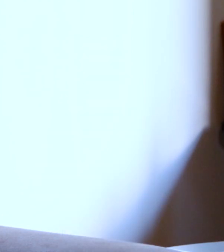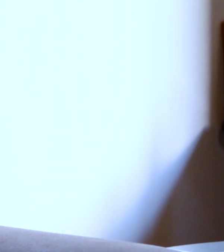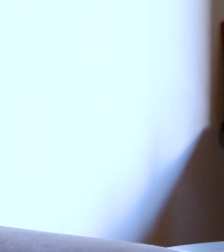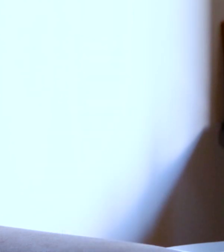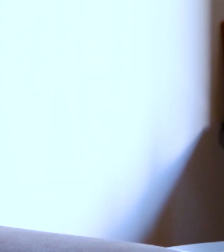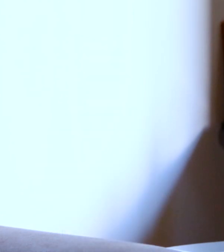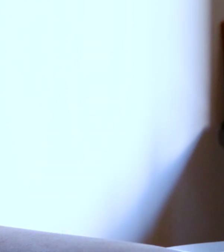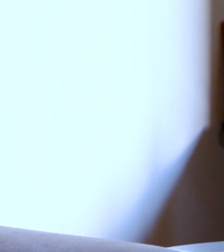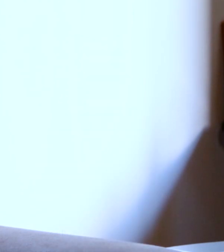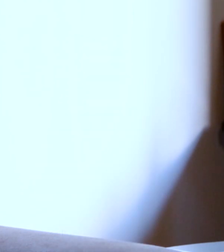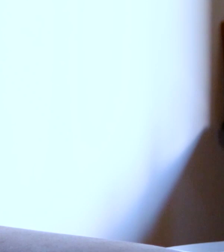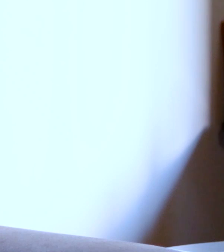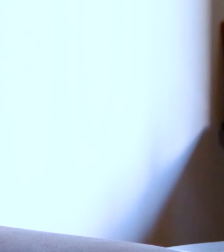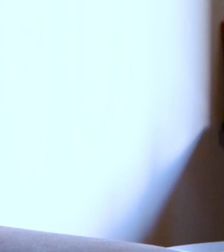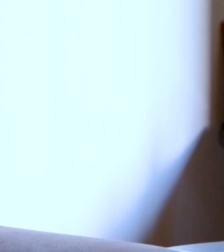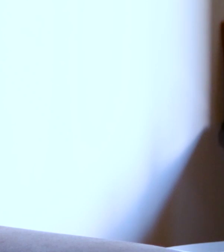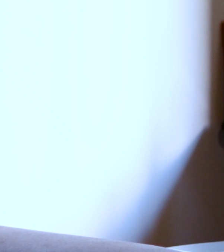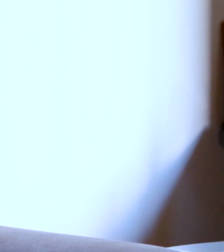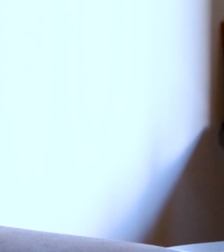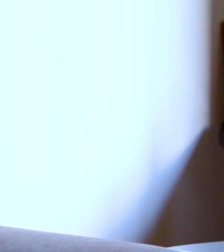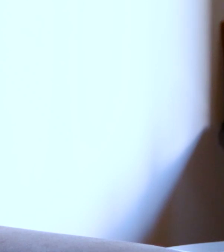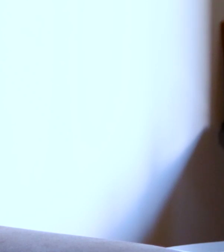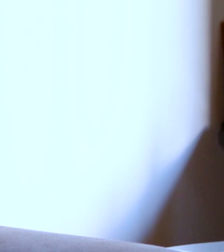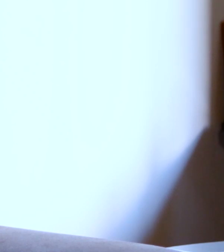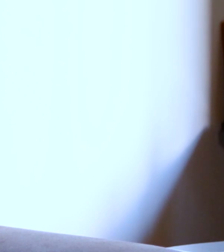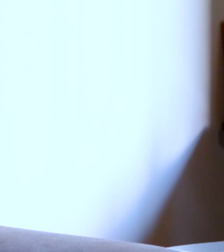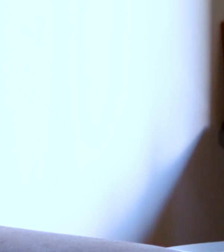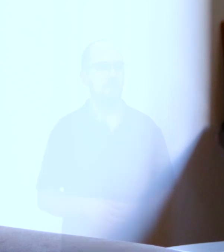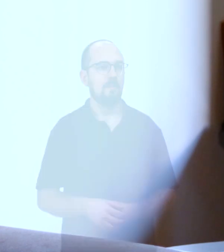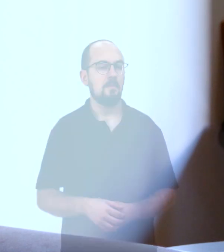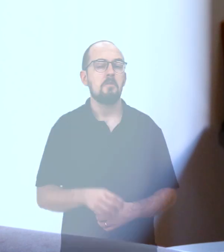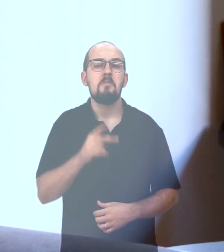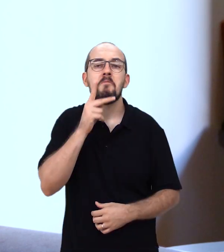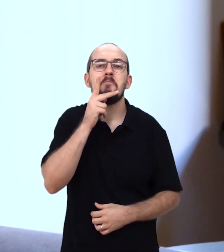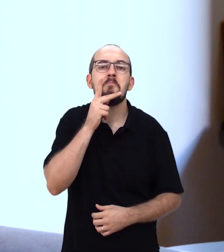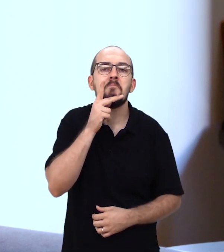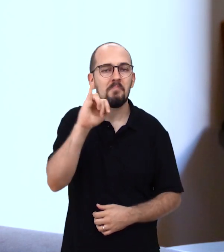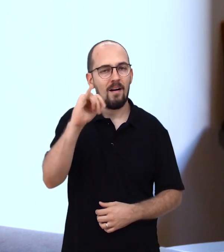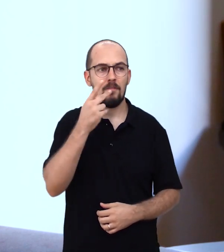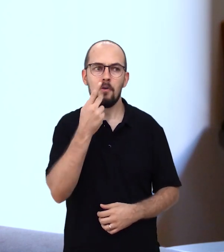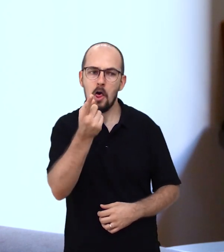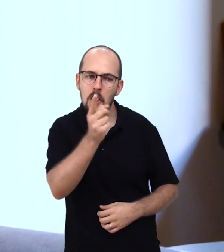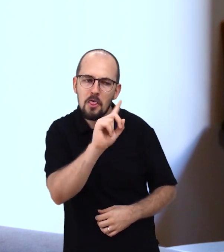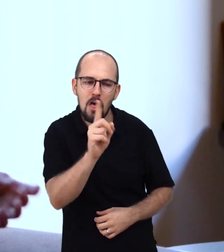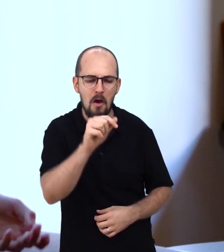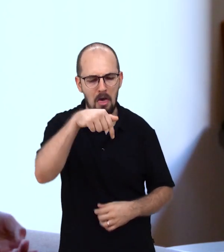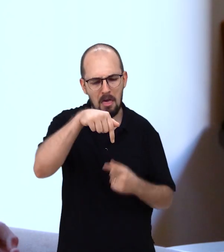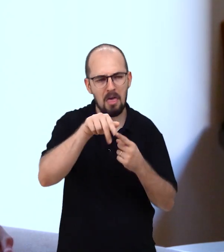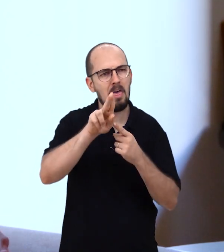"I want to eat". I fingerspelled everything, because I didn't know the signs. Then he would say: